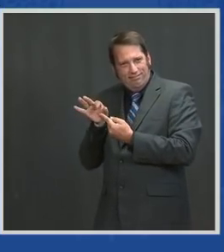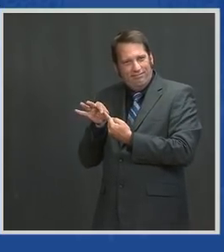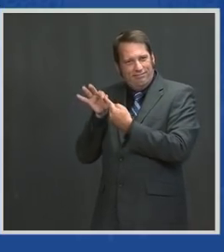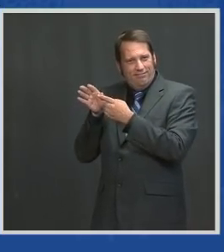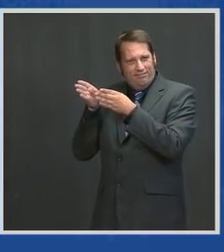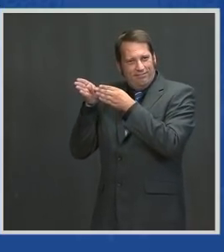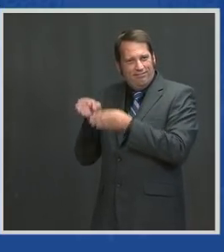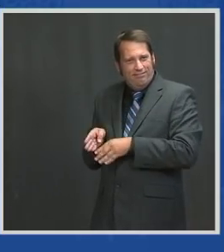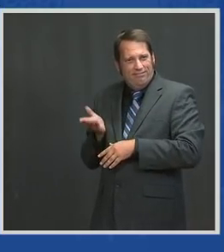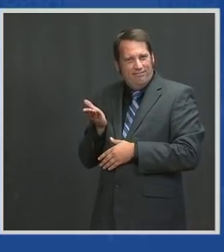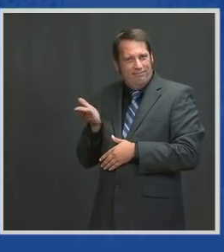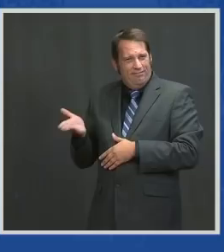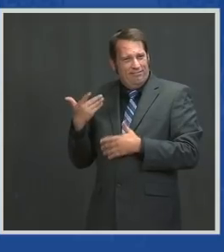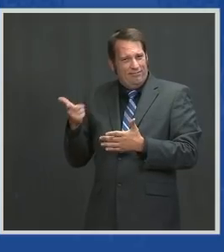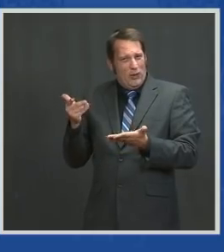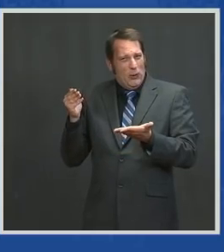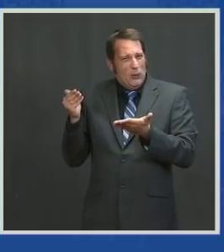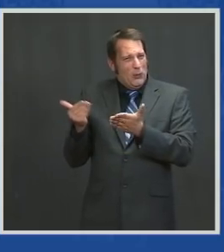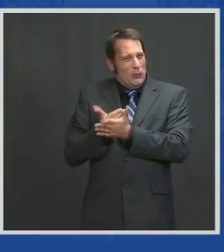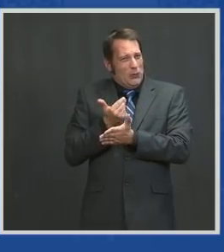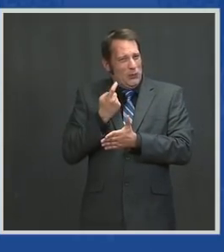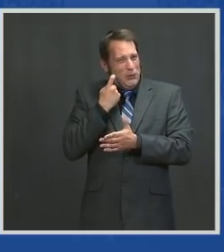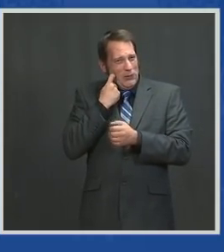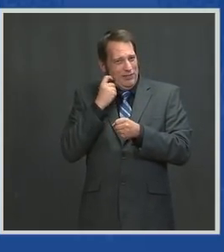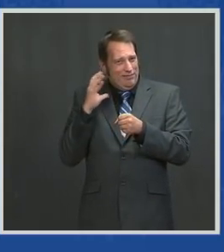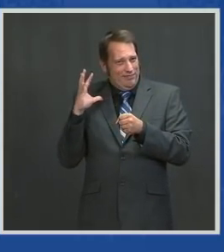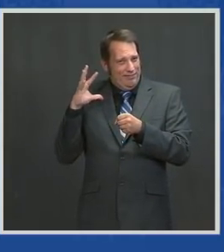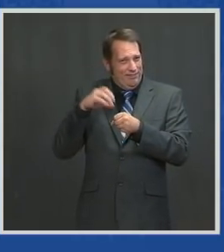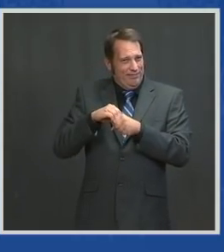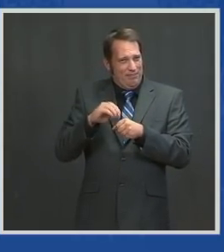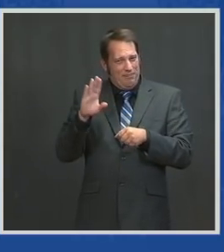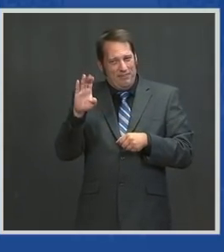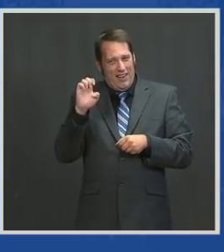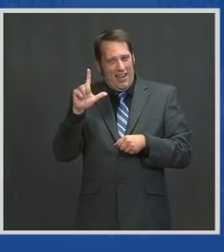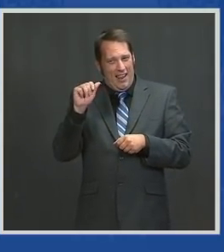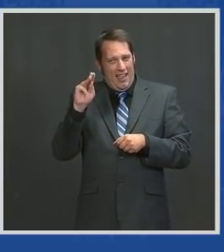the newest member of the bloody 100th. Sorry, I mean US visiting forces, family.